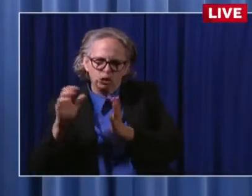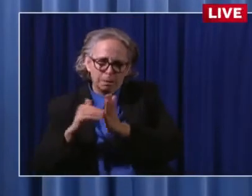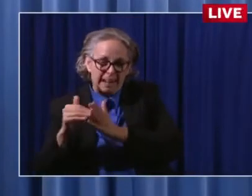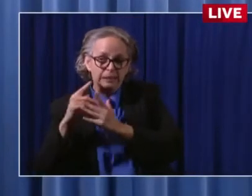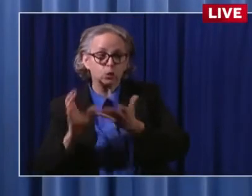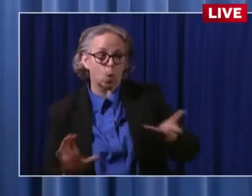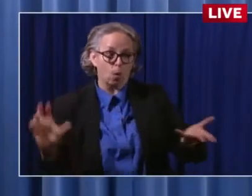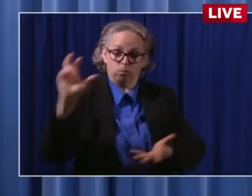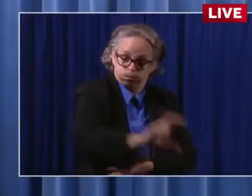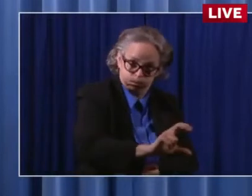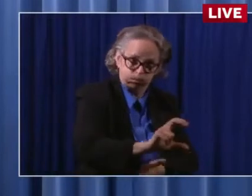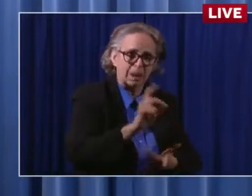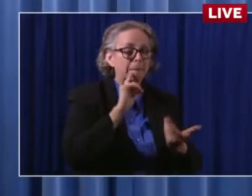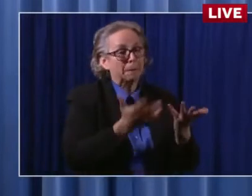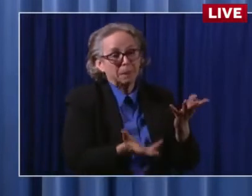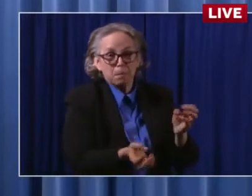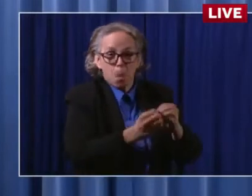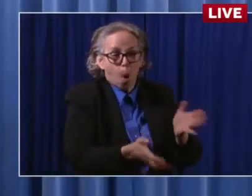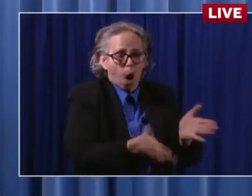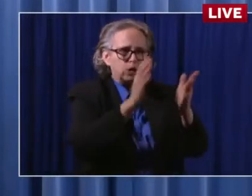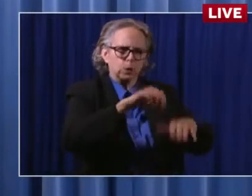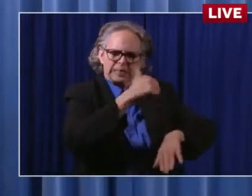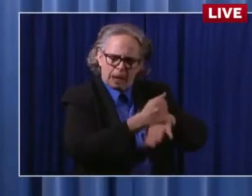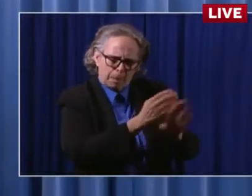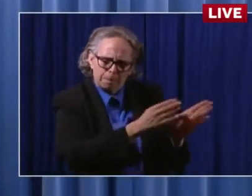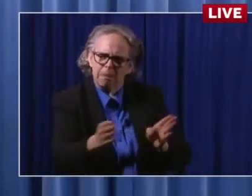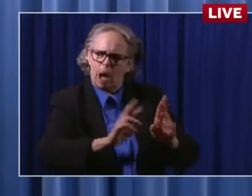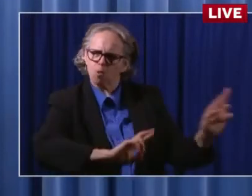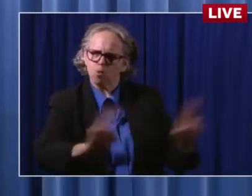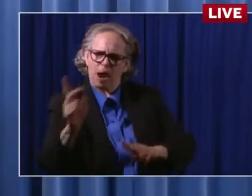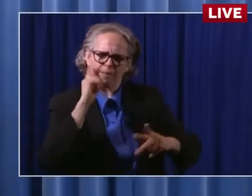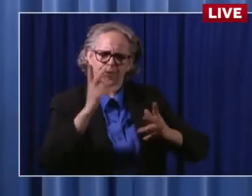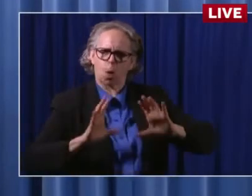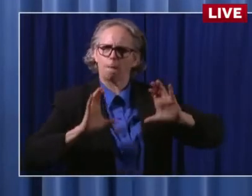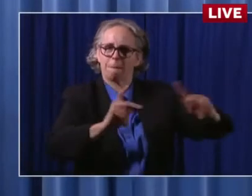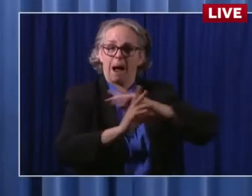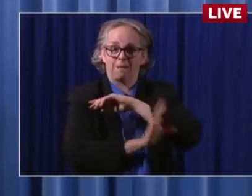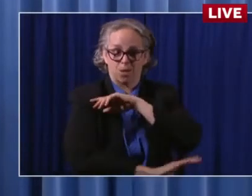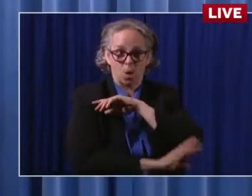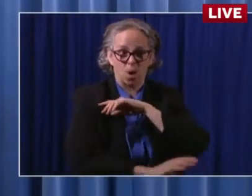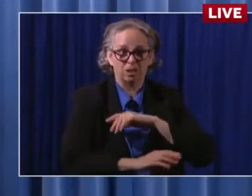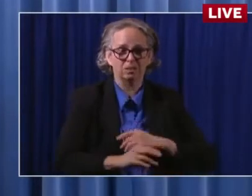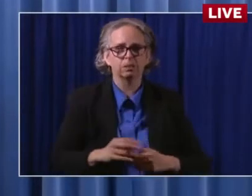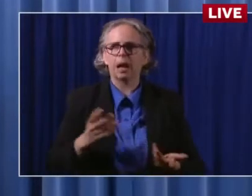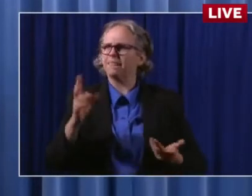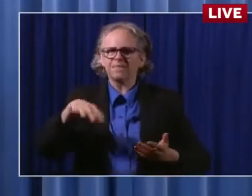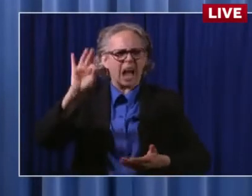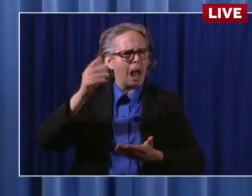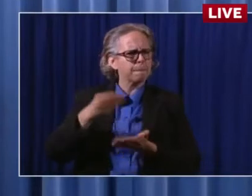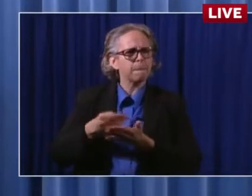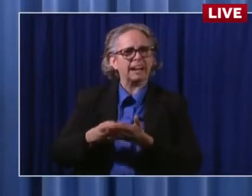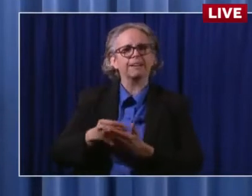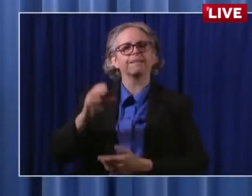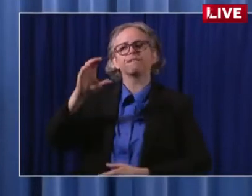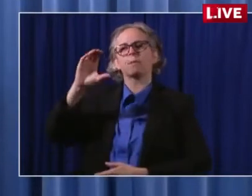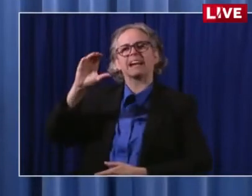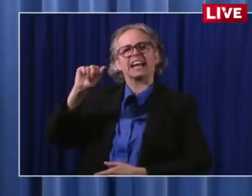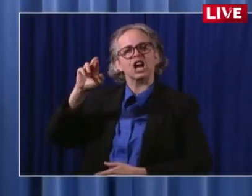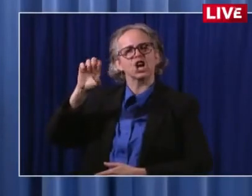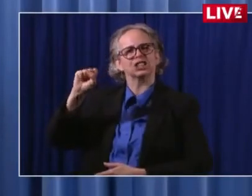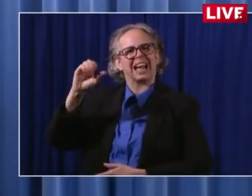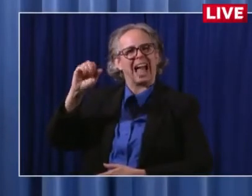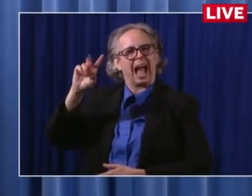$100 MILLION OUT, AND WE WANT TO LET YOU SCHOOLS BE ABLE TO PLAN BASED UPON THAT MONEY, THAT MONEY COMING.